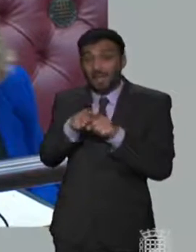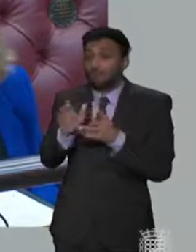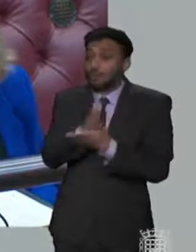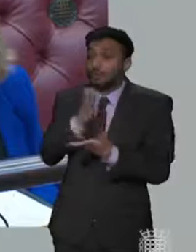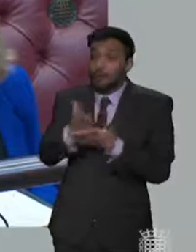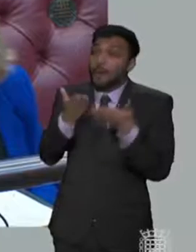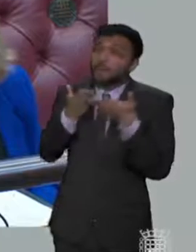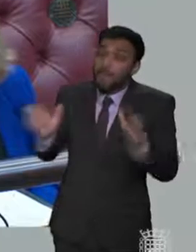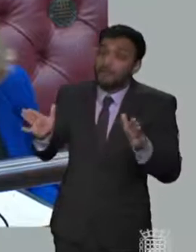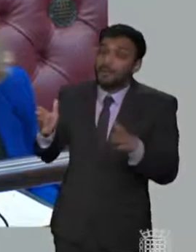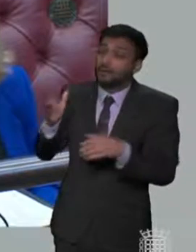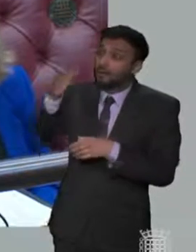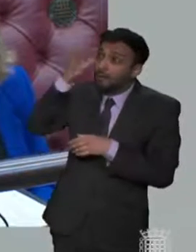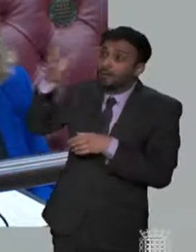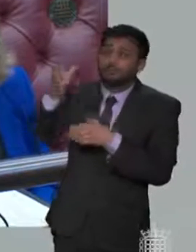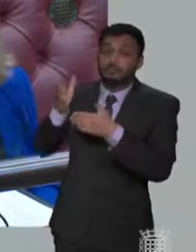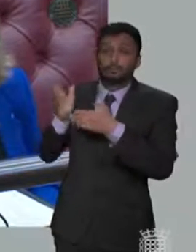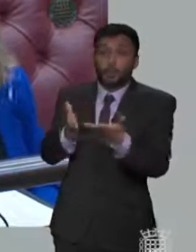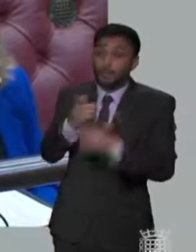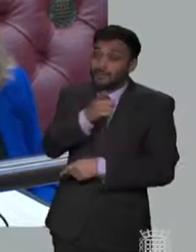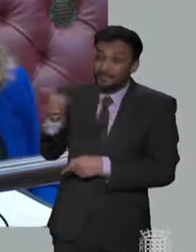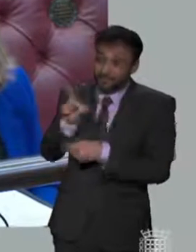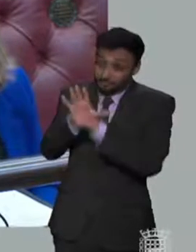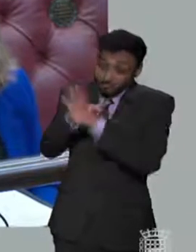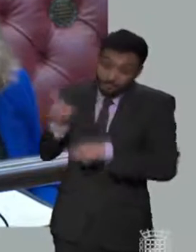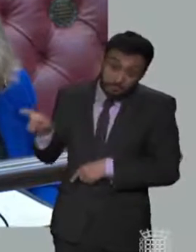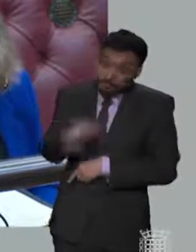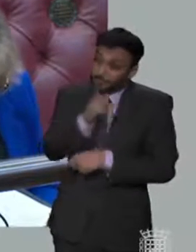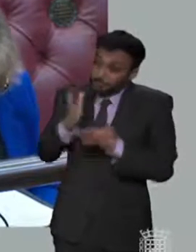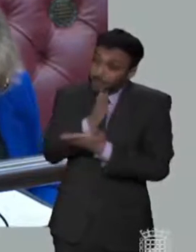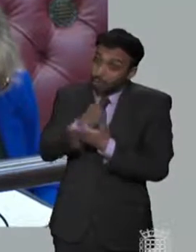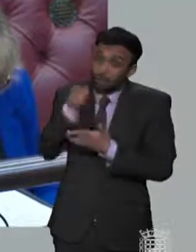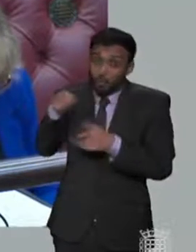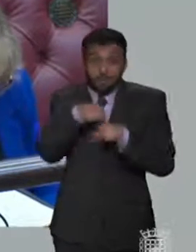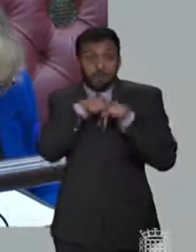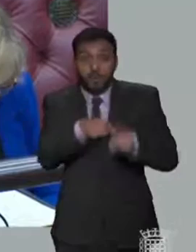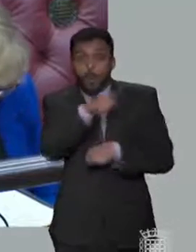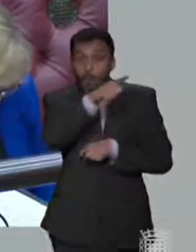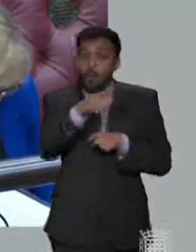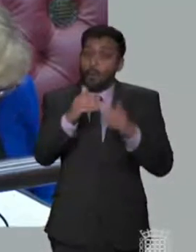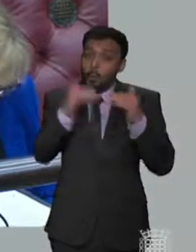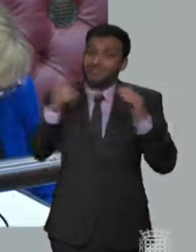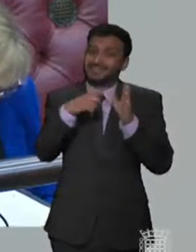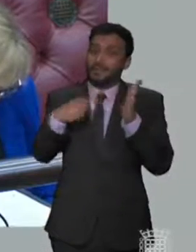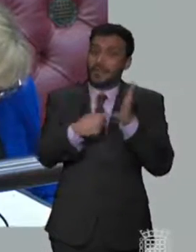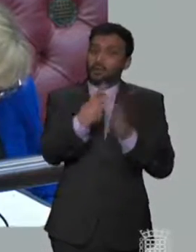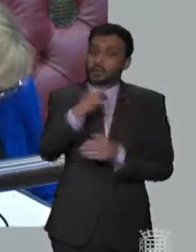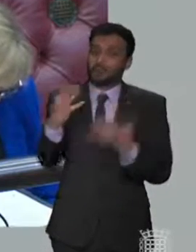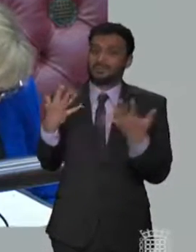adhere to requirements in the equalities act 2010 and in particular the duty to make reasonable